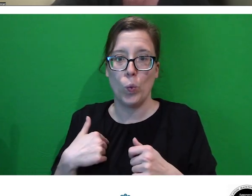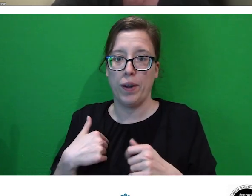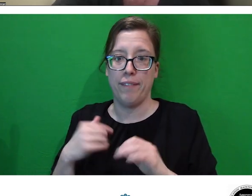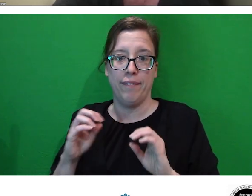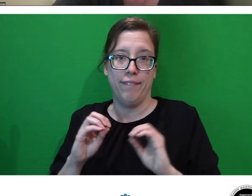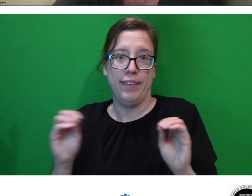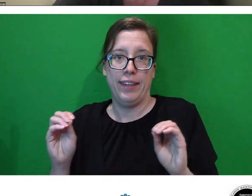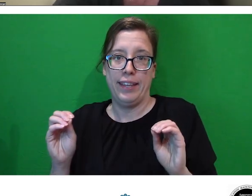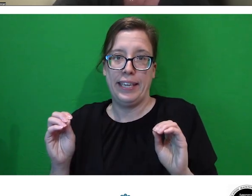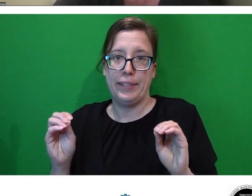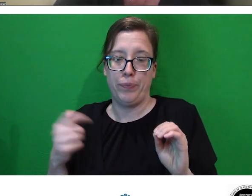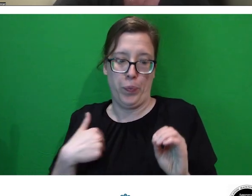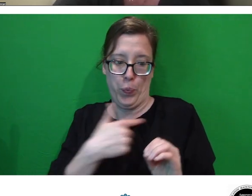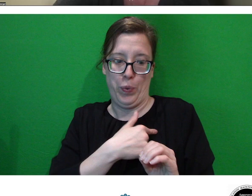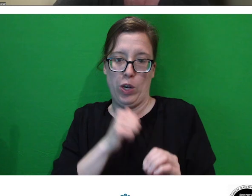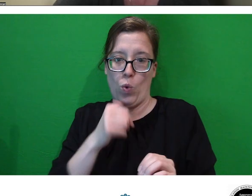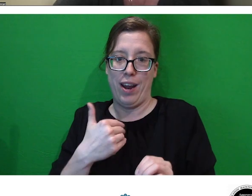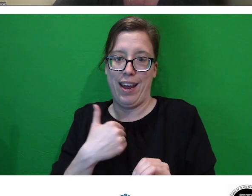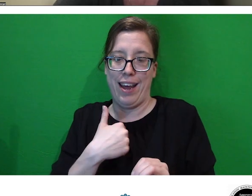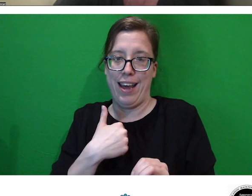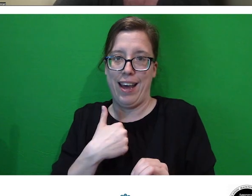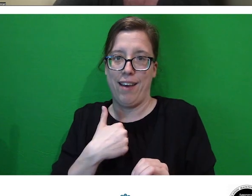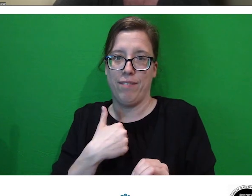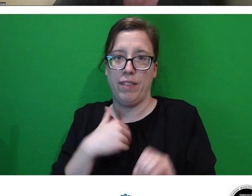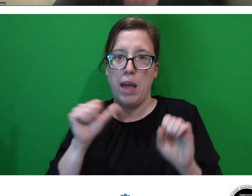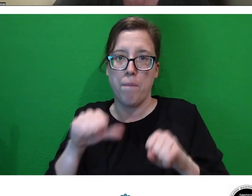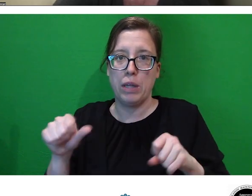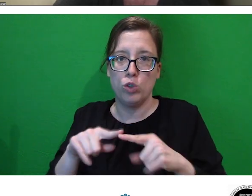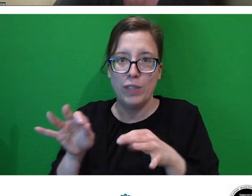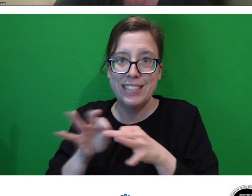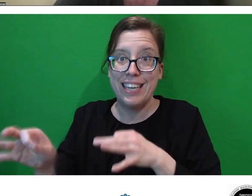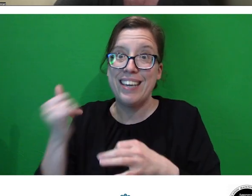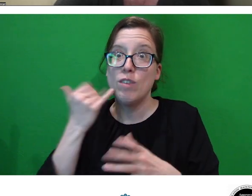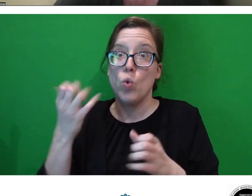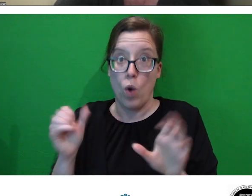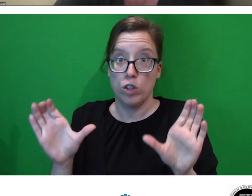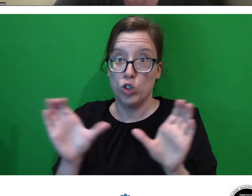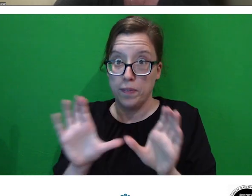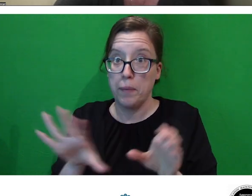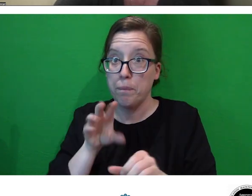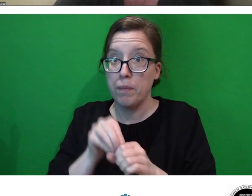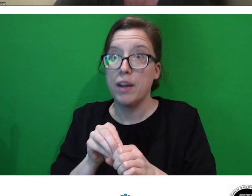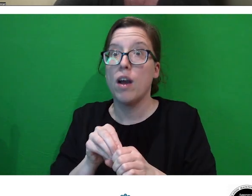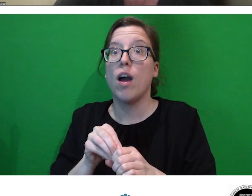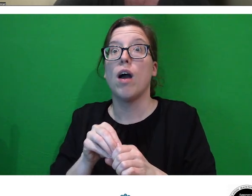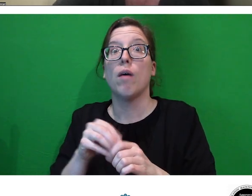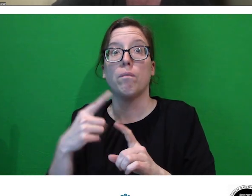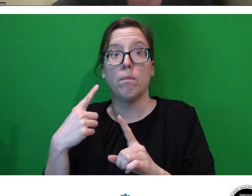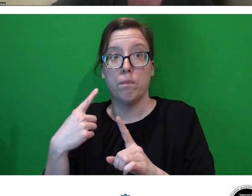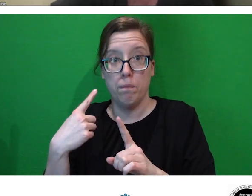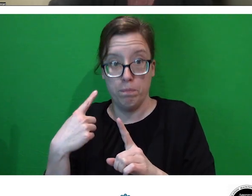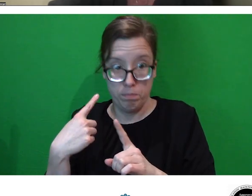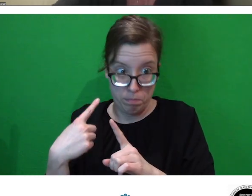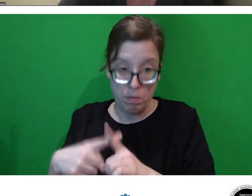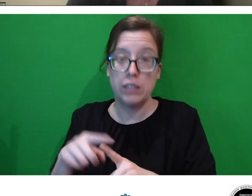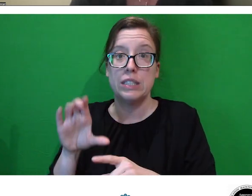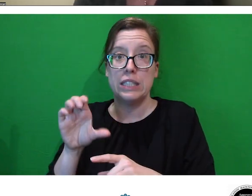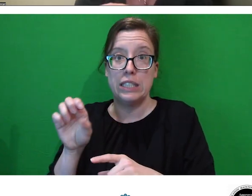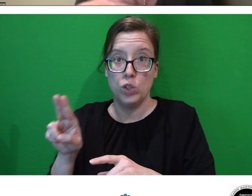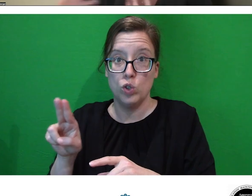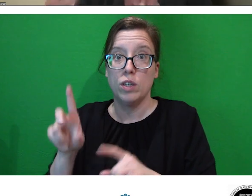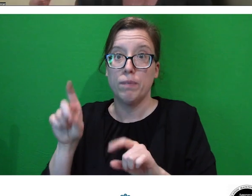You have until the end of this week to do that. We cannot extend it. We don't have the power